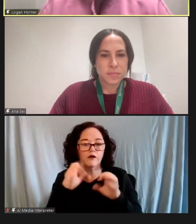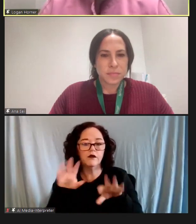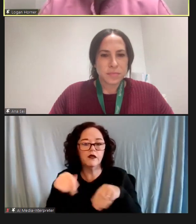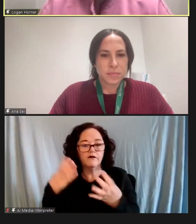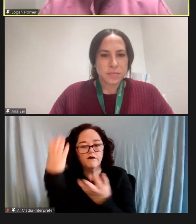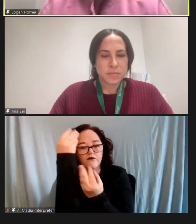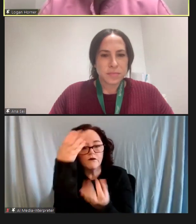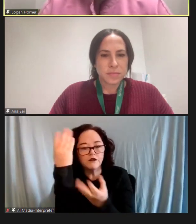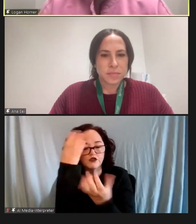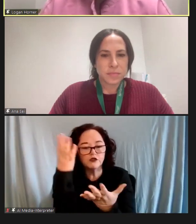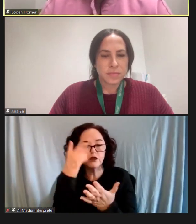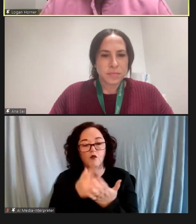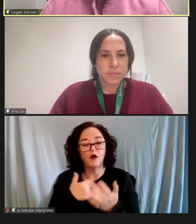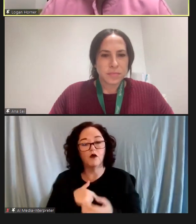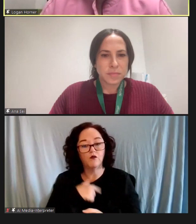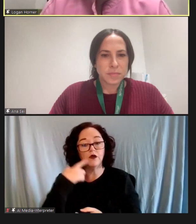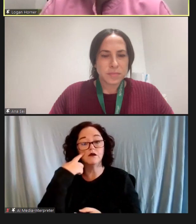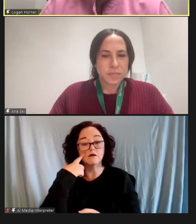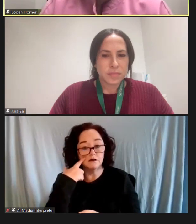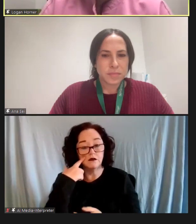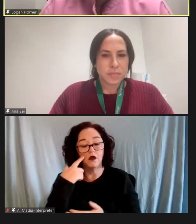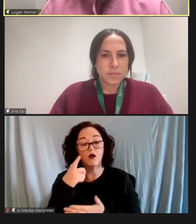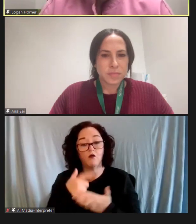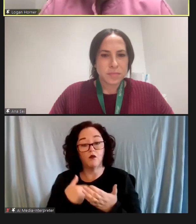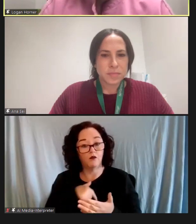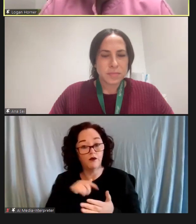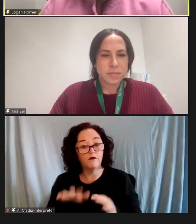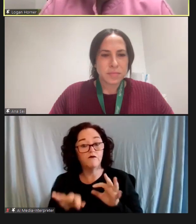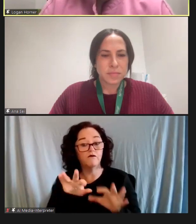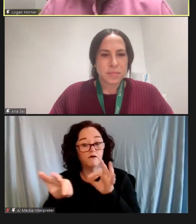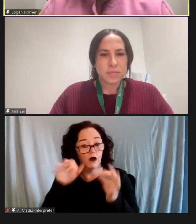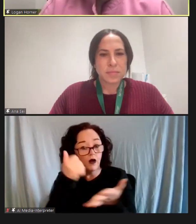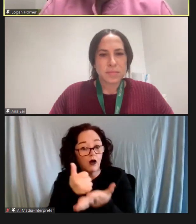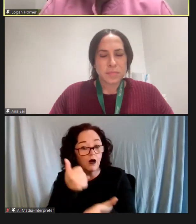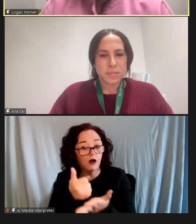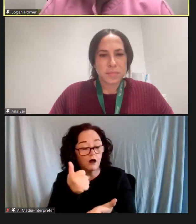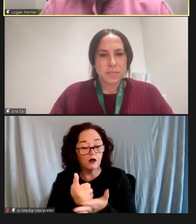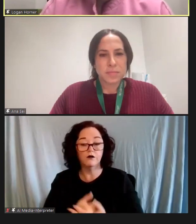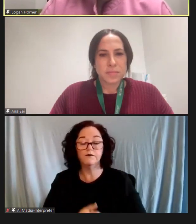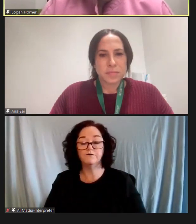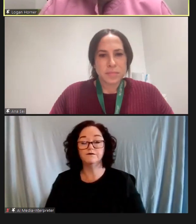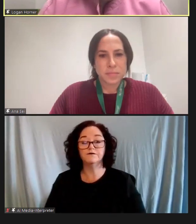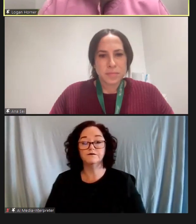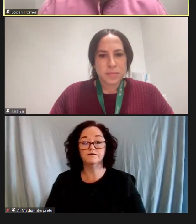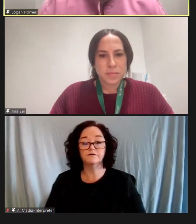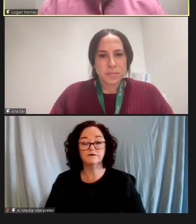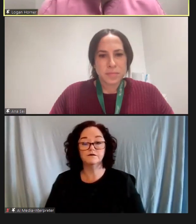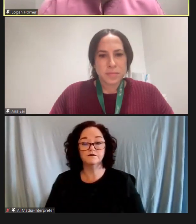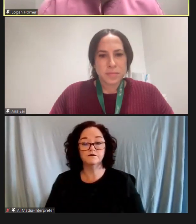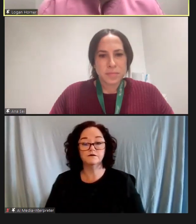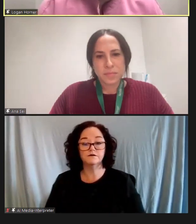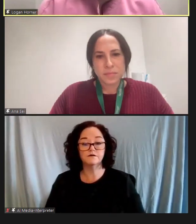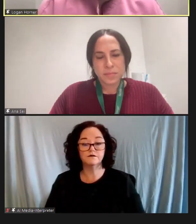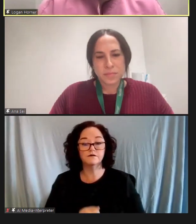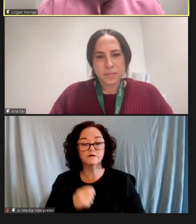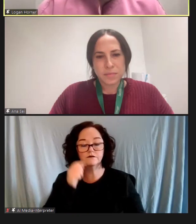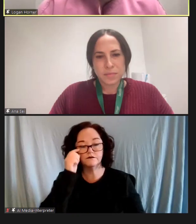what we have found is helpful